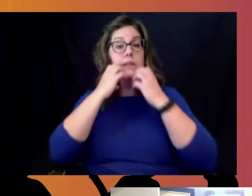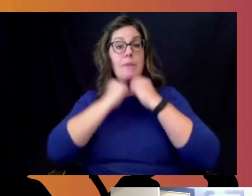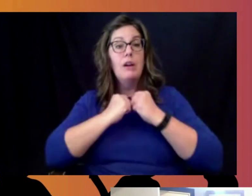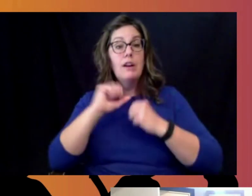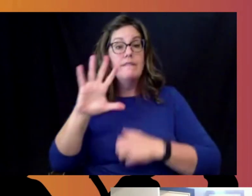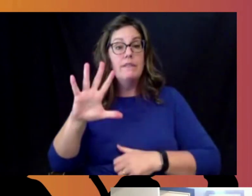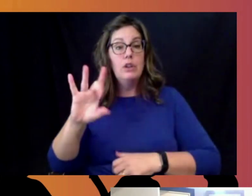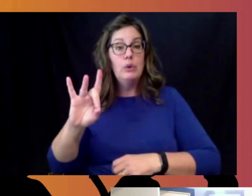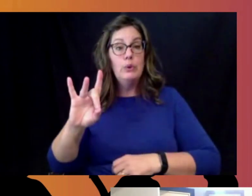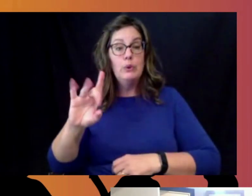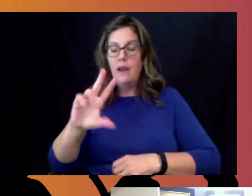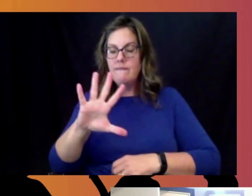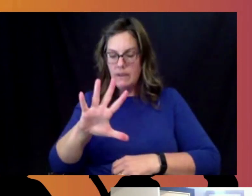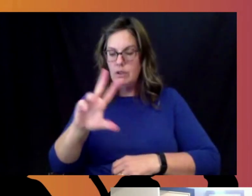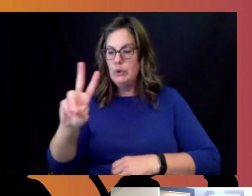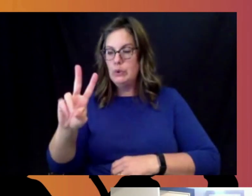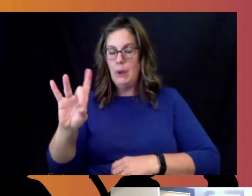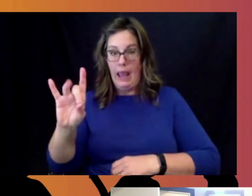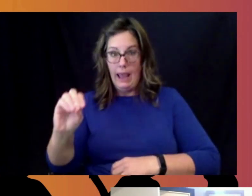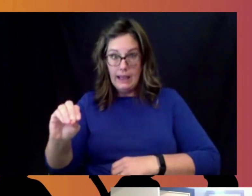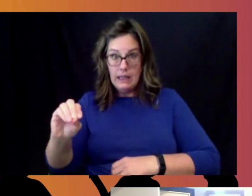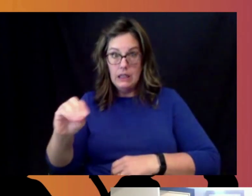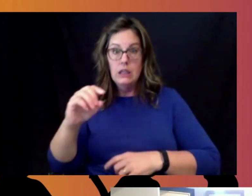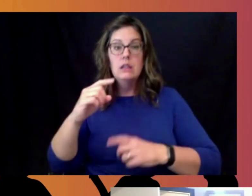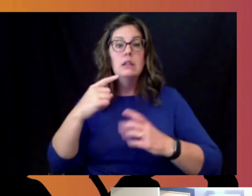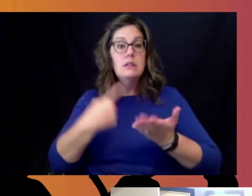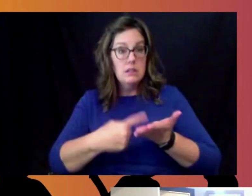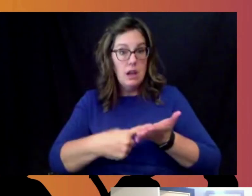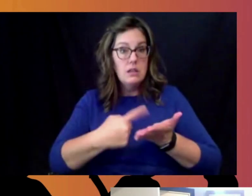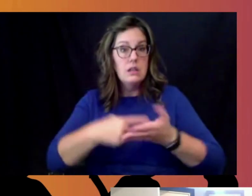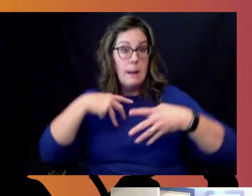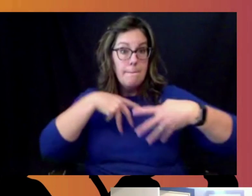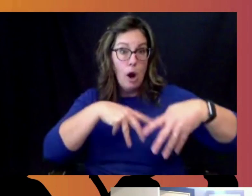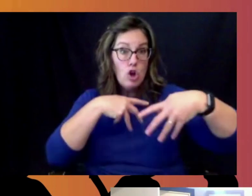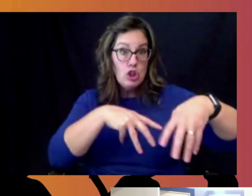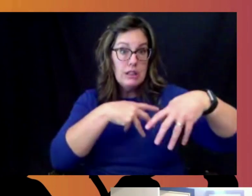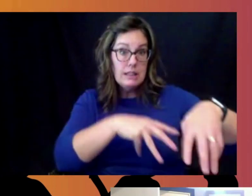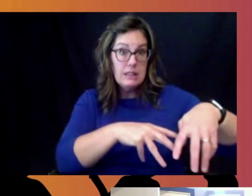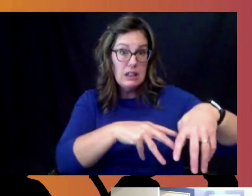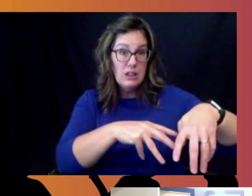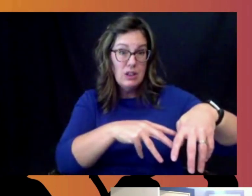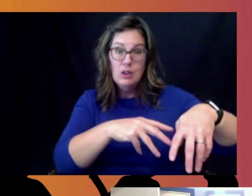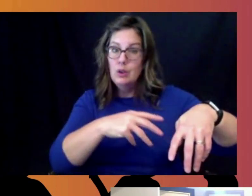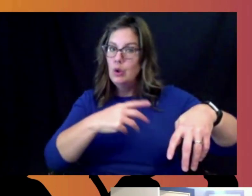marches actions in the streets um we don't go into the streets if we don't have demands we don't have